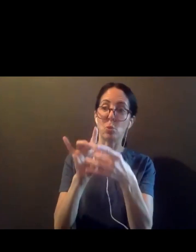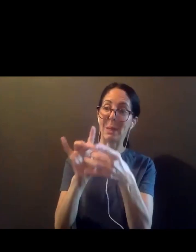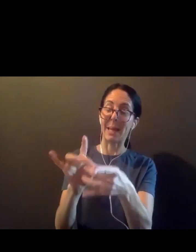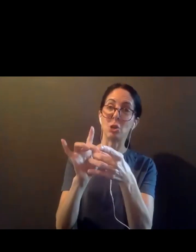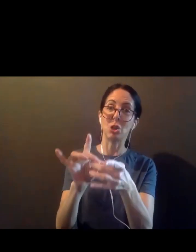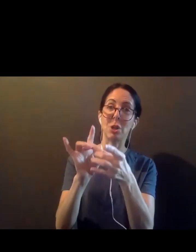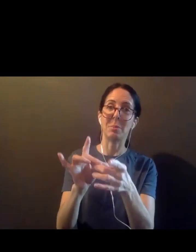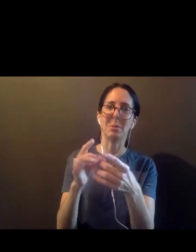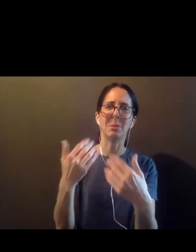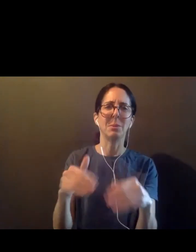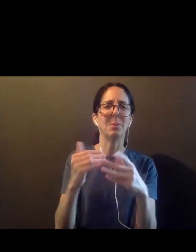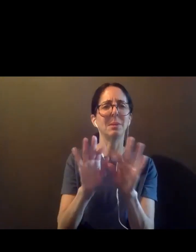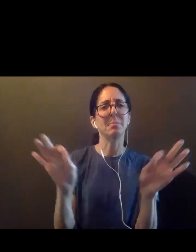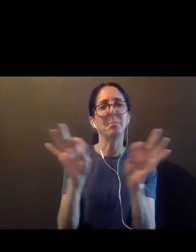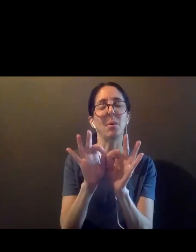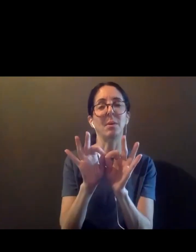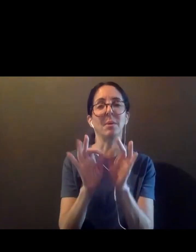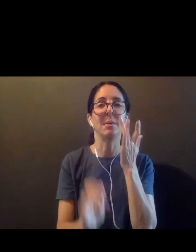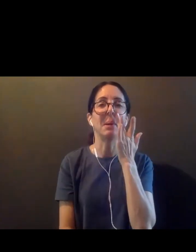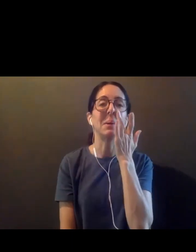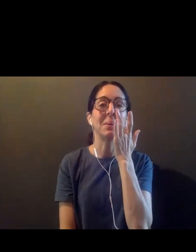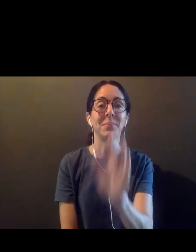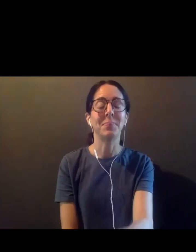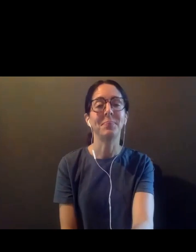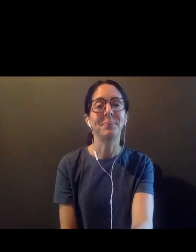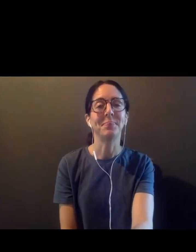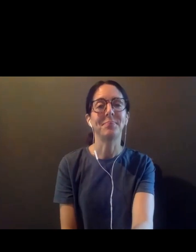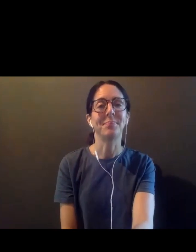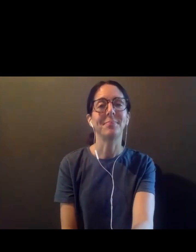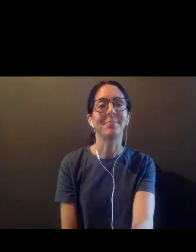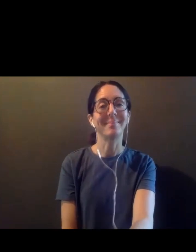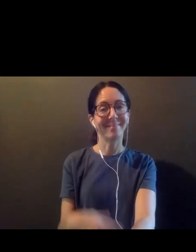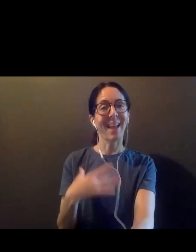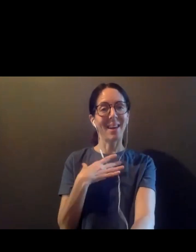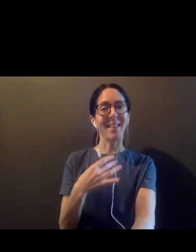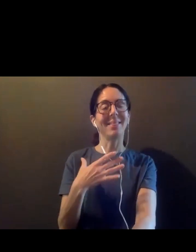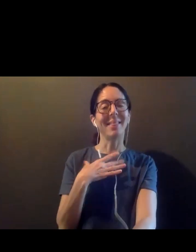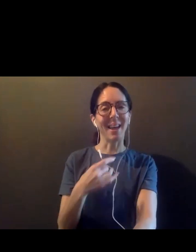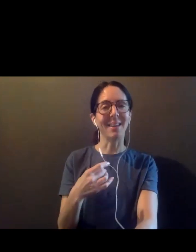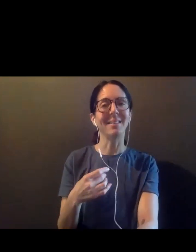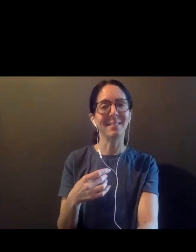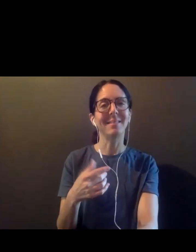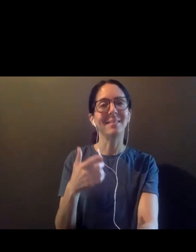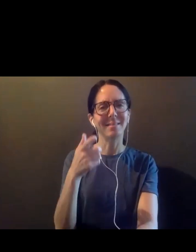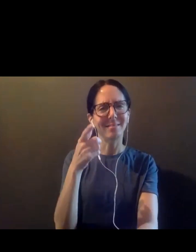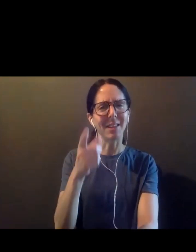of what we’re doing seems so essential. And I do really like this call to really think through what our purposes is.